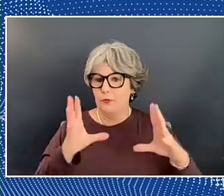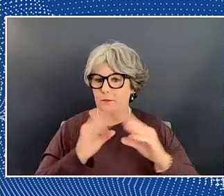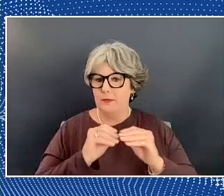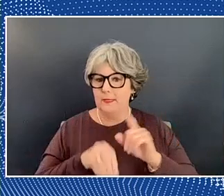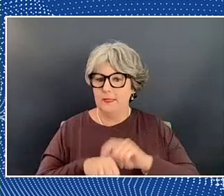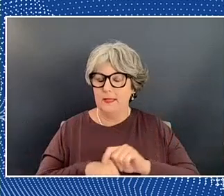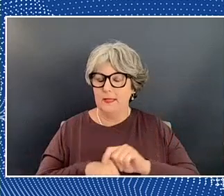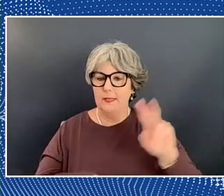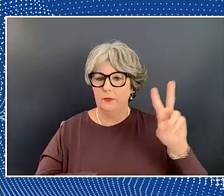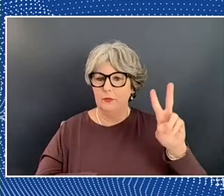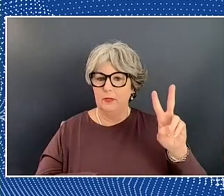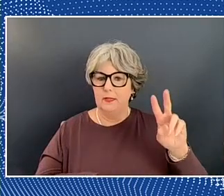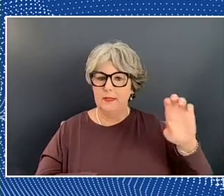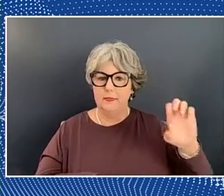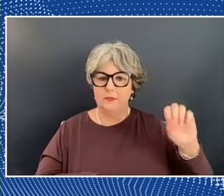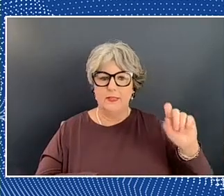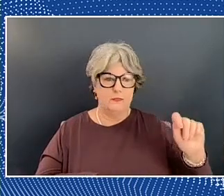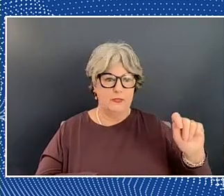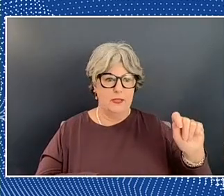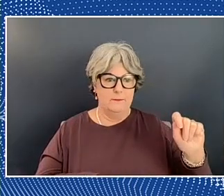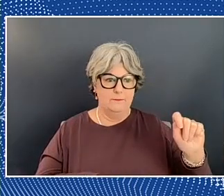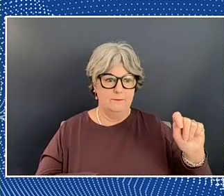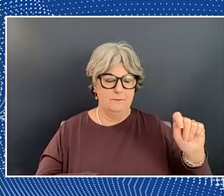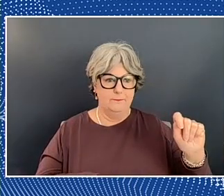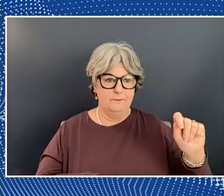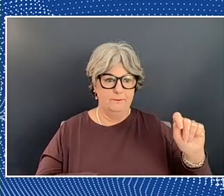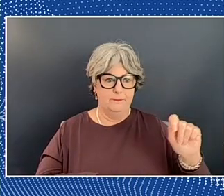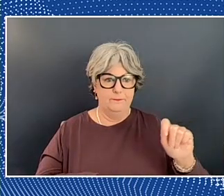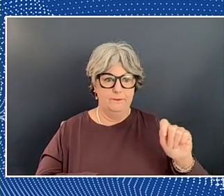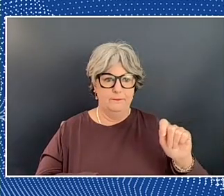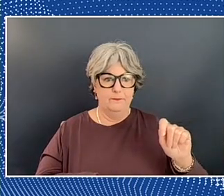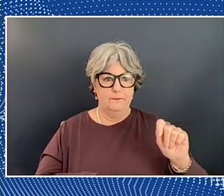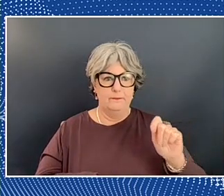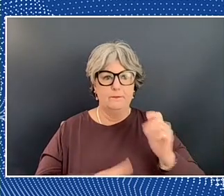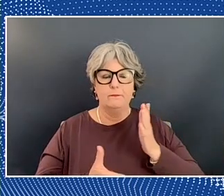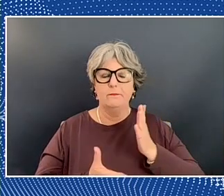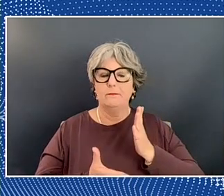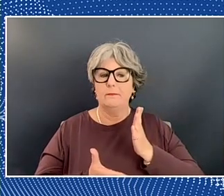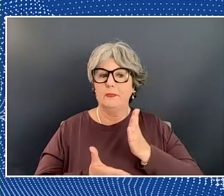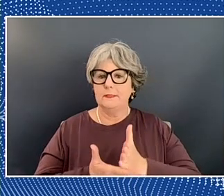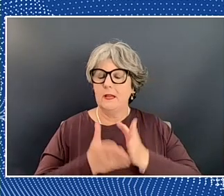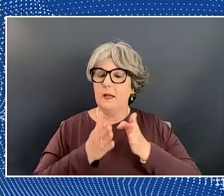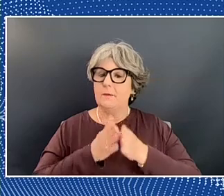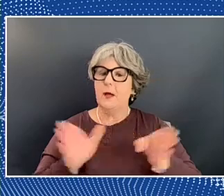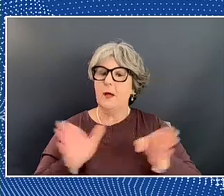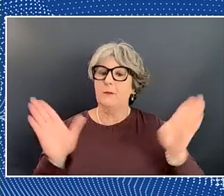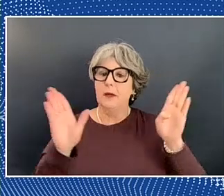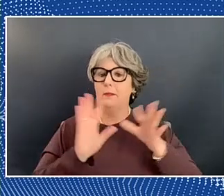Alright. Beautiful. Alright, so let's end our public component here, and we'll take